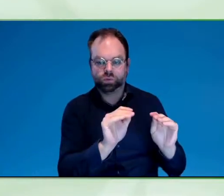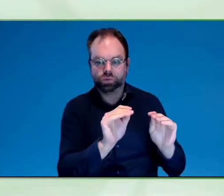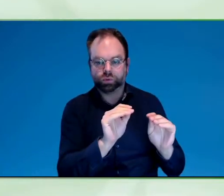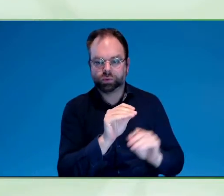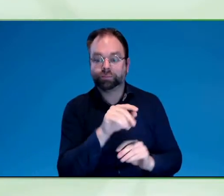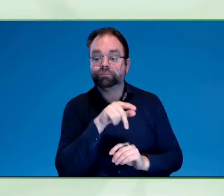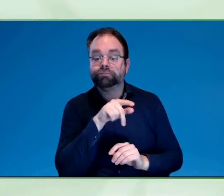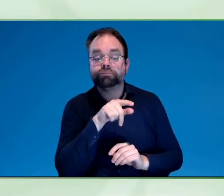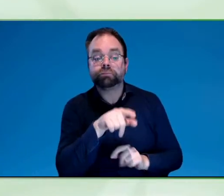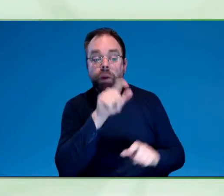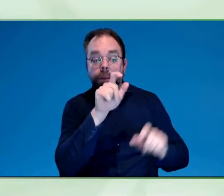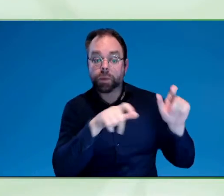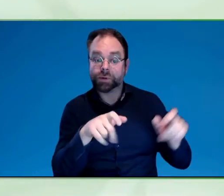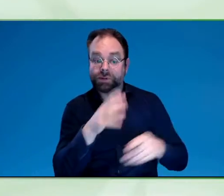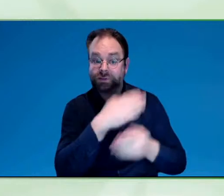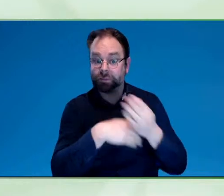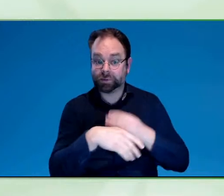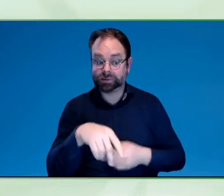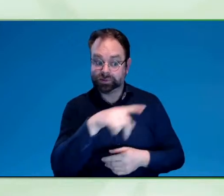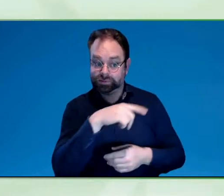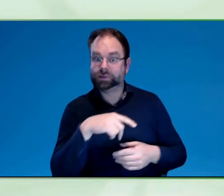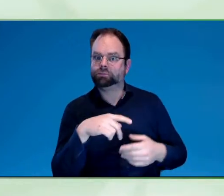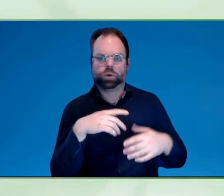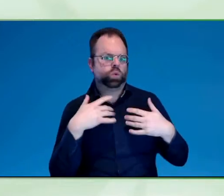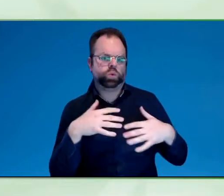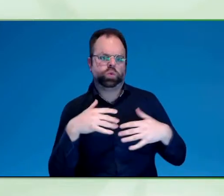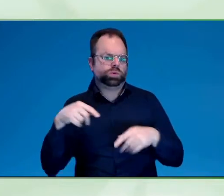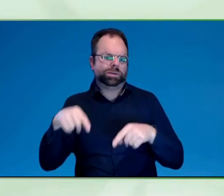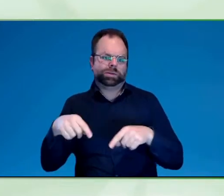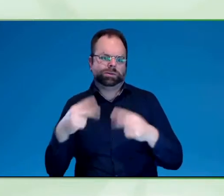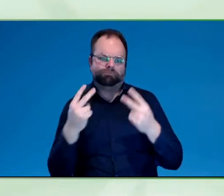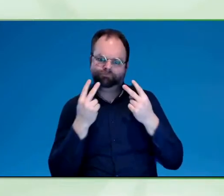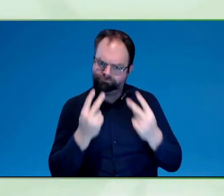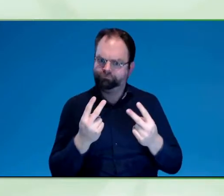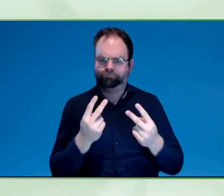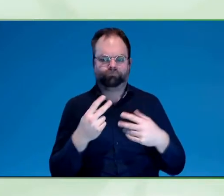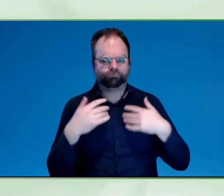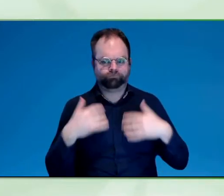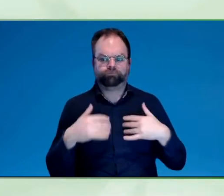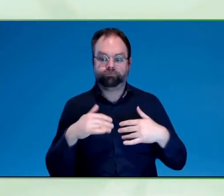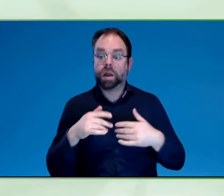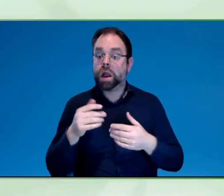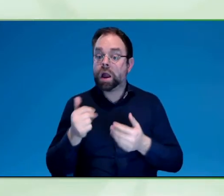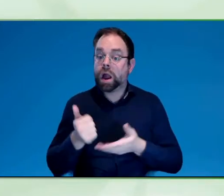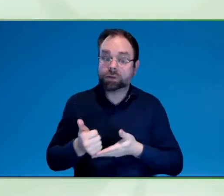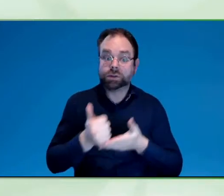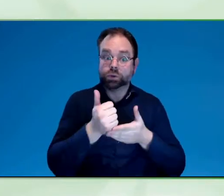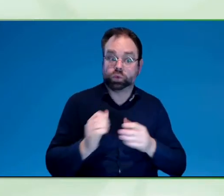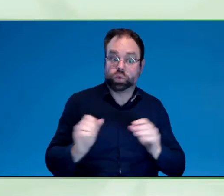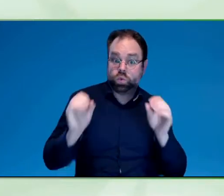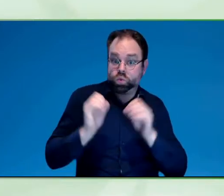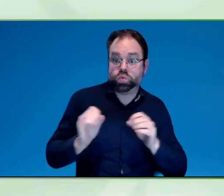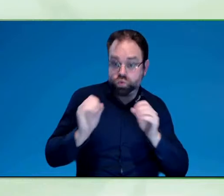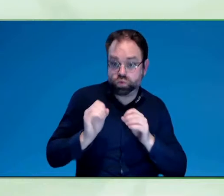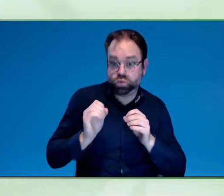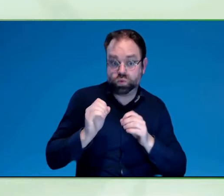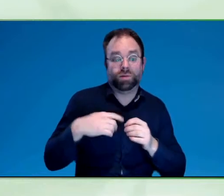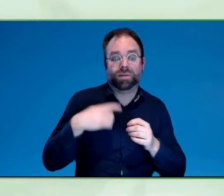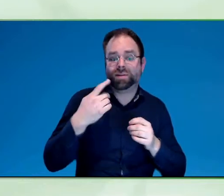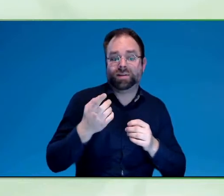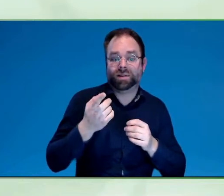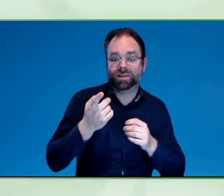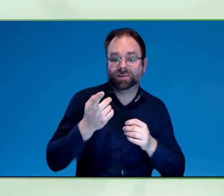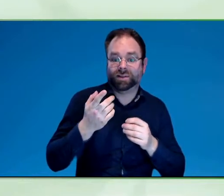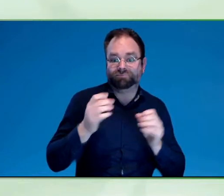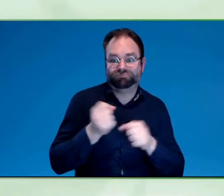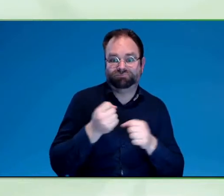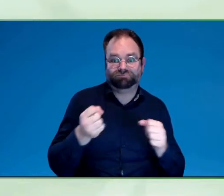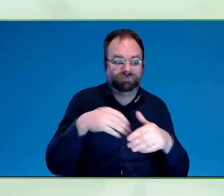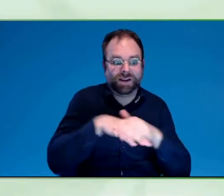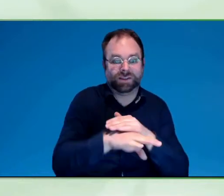past and we were discussing this aspect and saying that, yes, you can have fully accessible